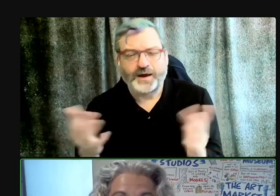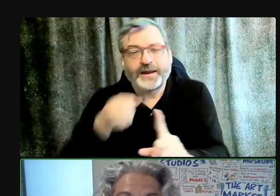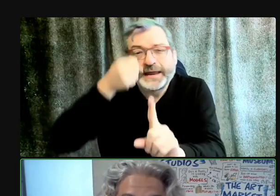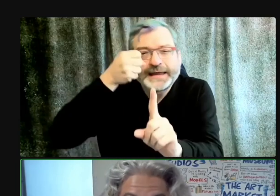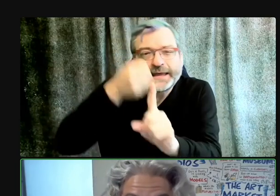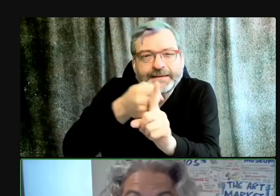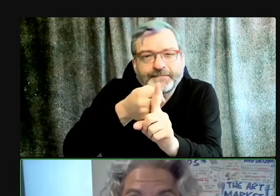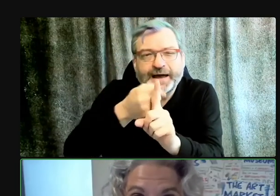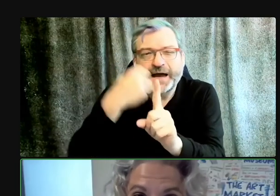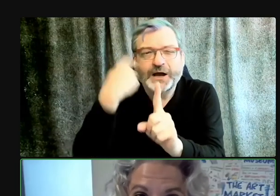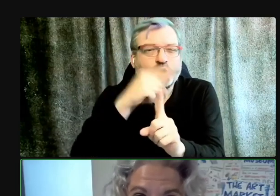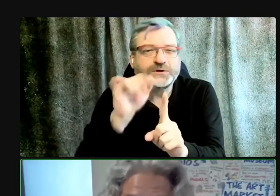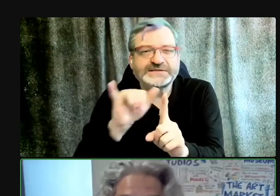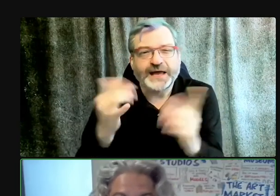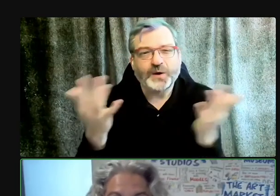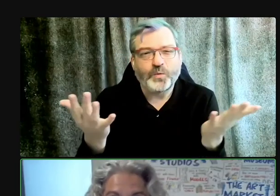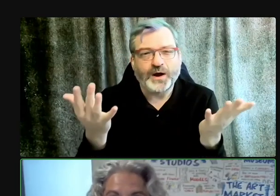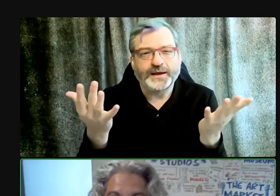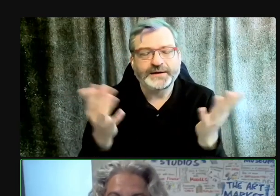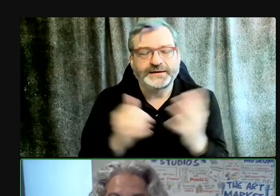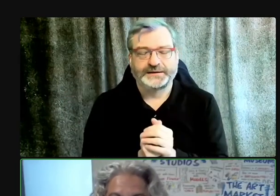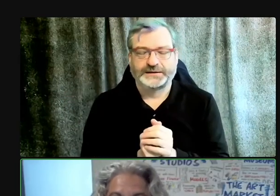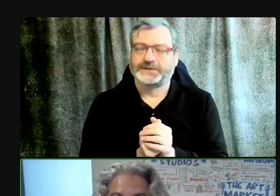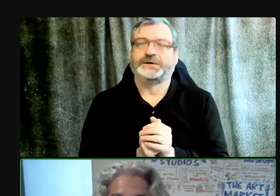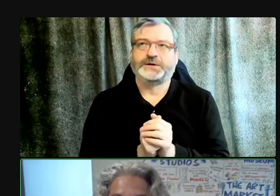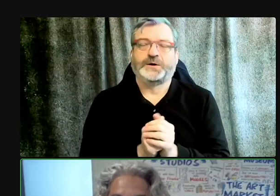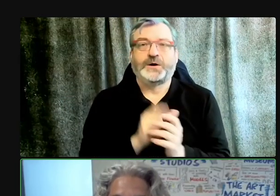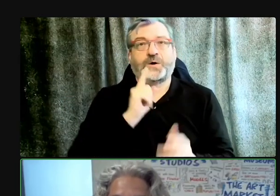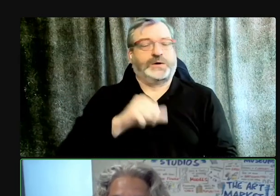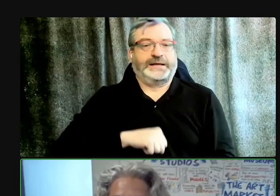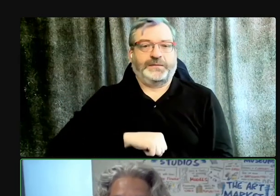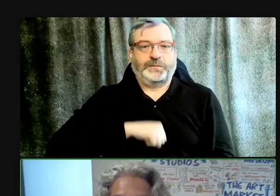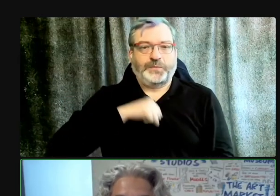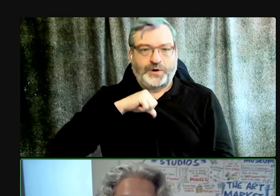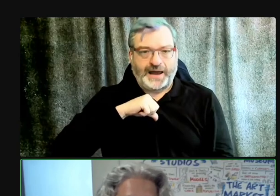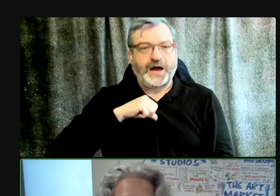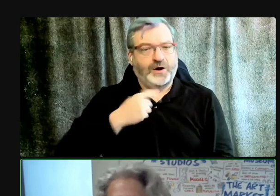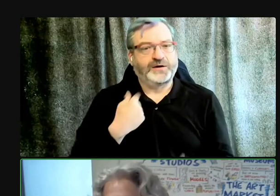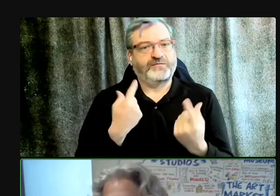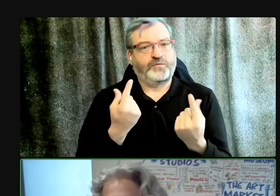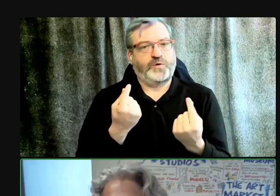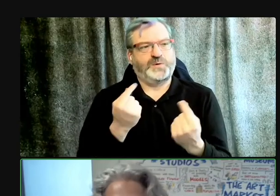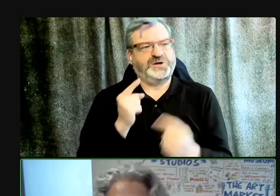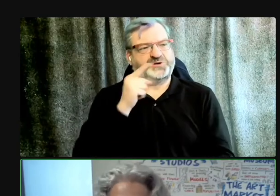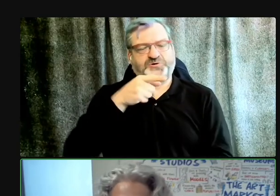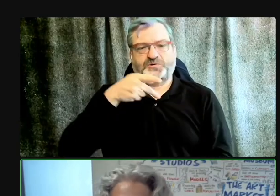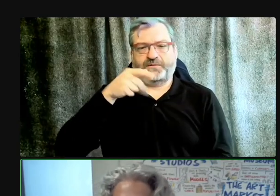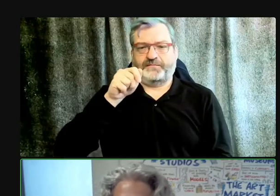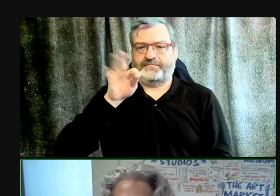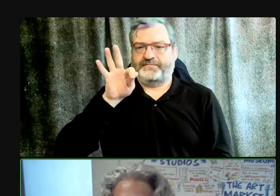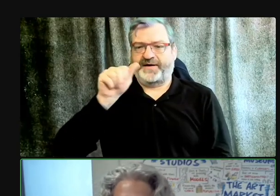I am quite proud of what we do at Pafa and happy to answer any questions about